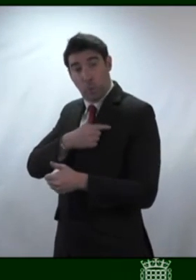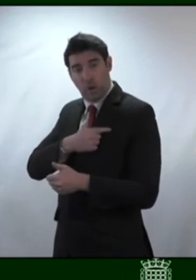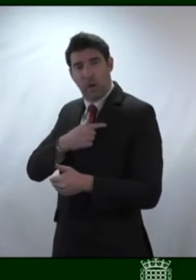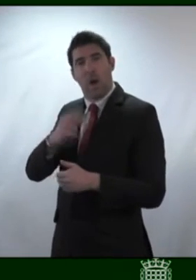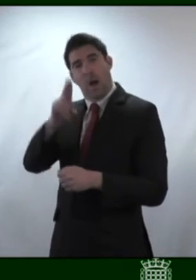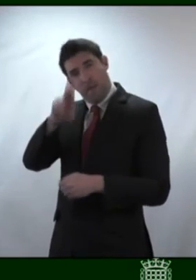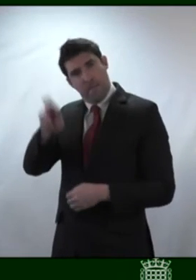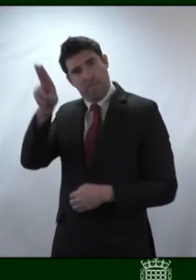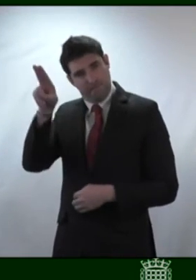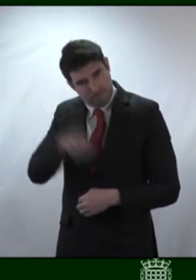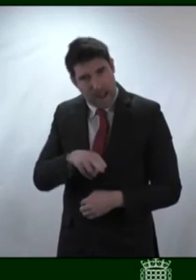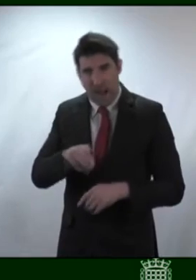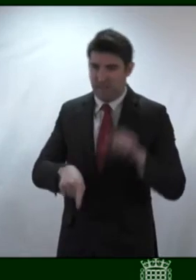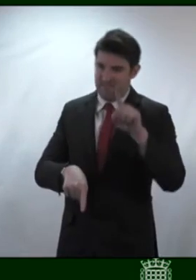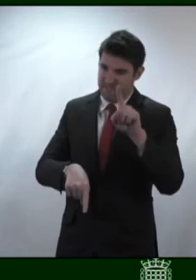as soon as possible? >> The Prime Minister